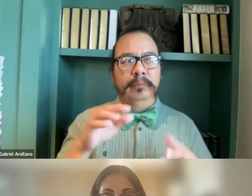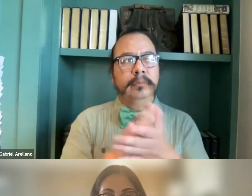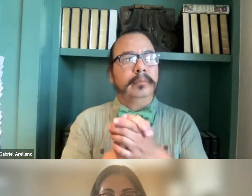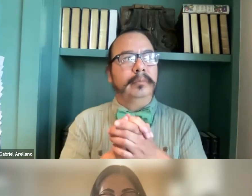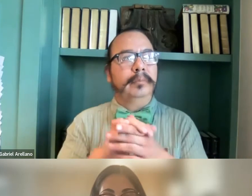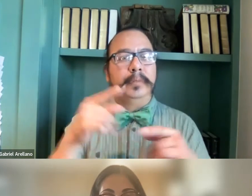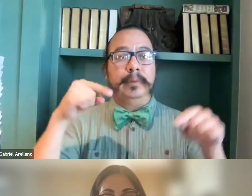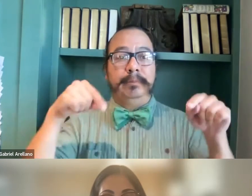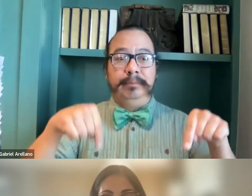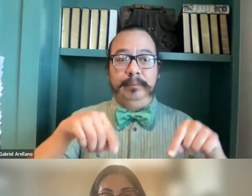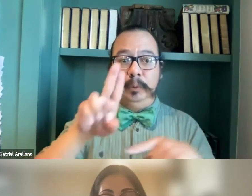ASL, Crescenciano: this is Gabriel Speaking